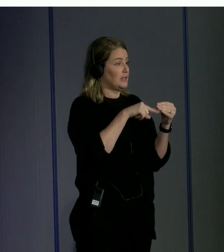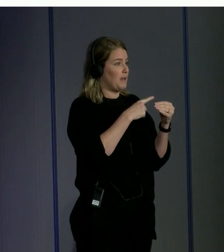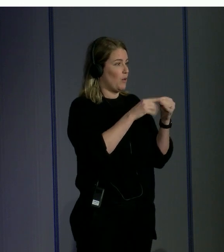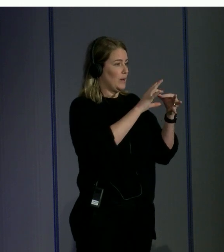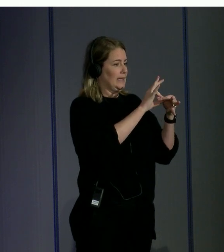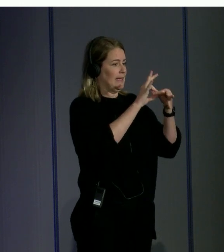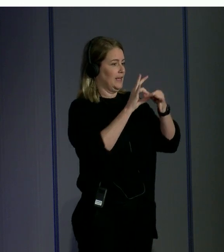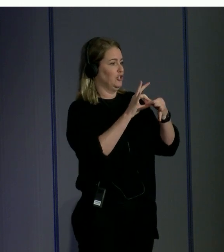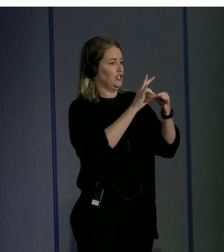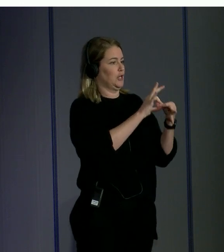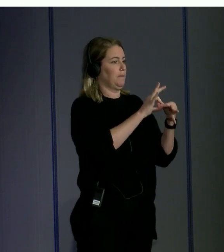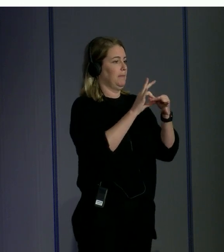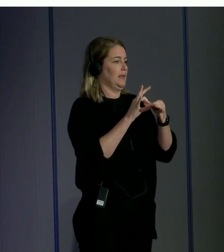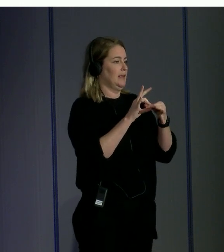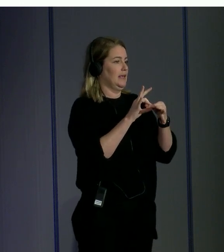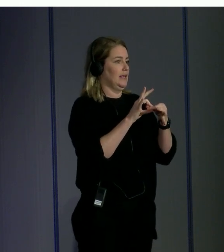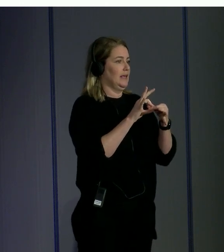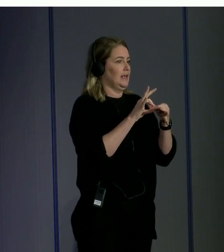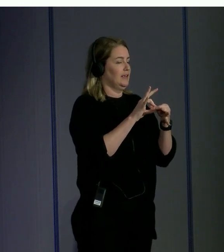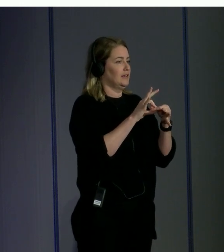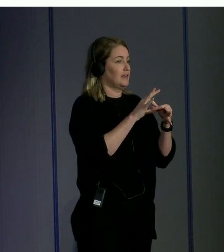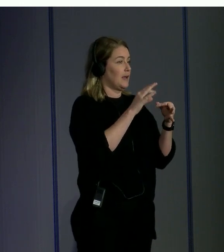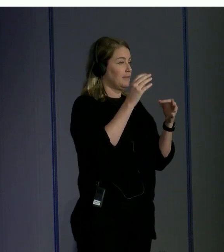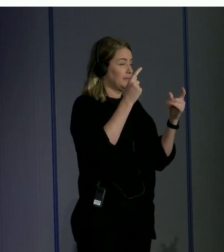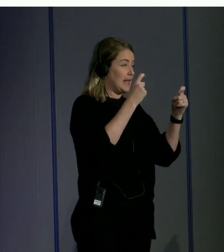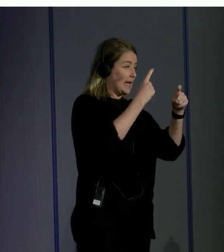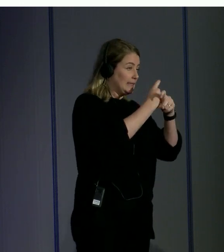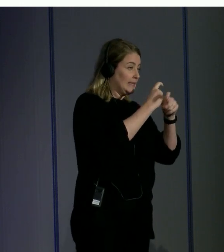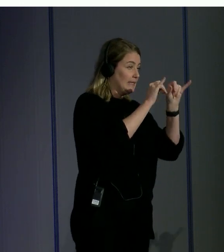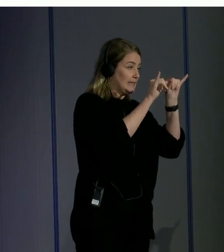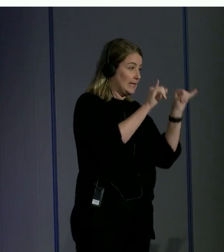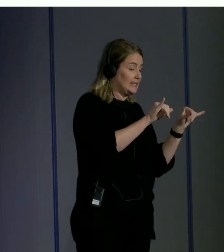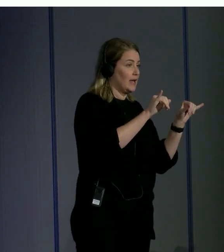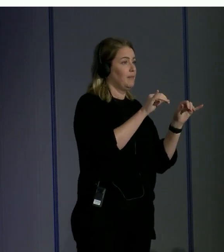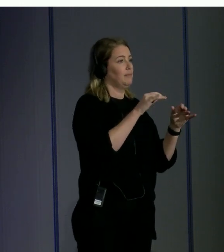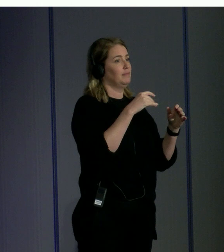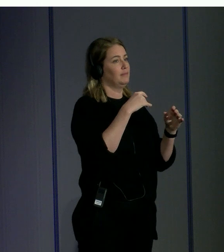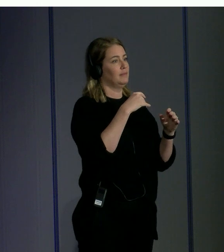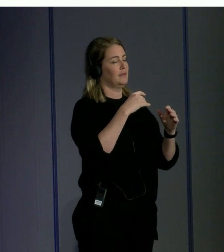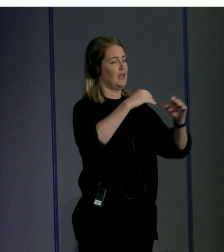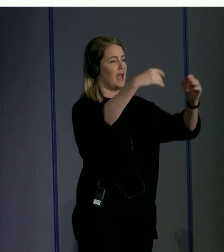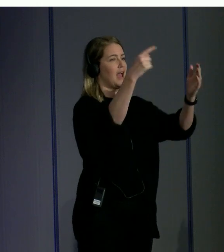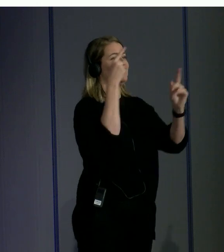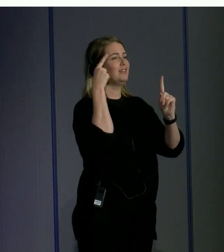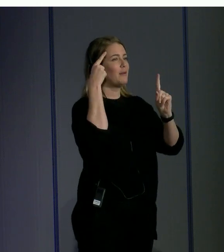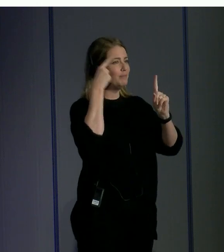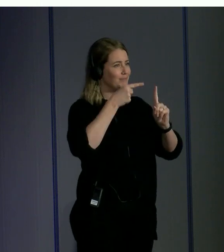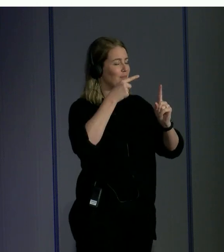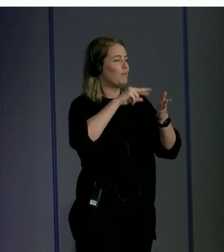between the complexity of a system, and the purpose of a system.